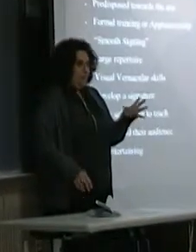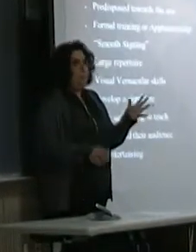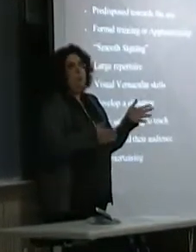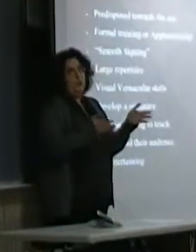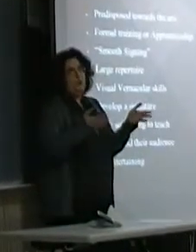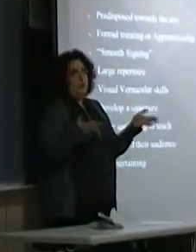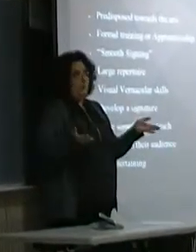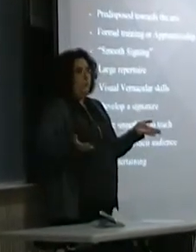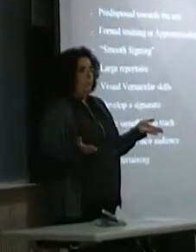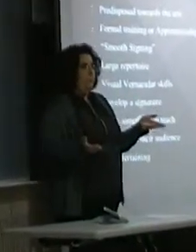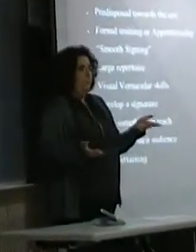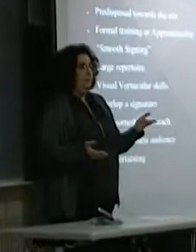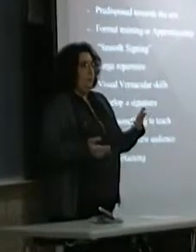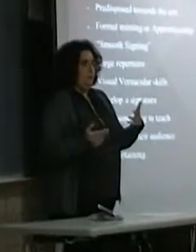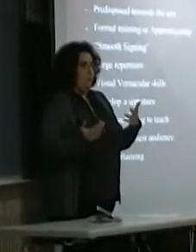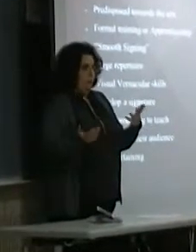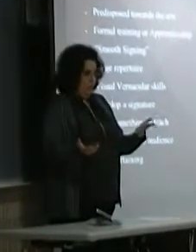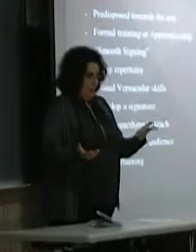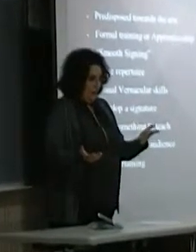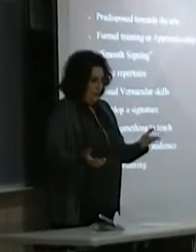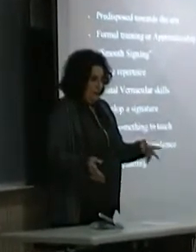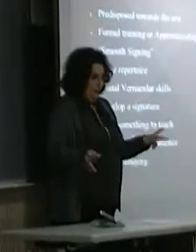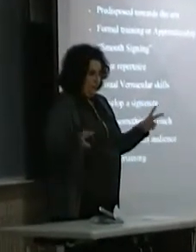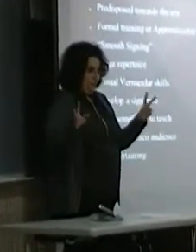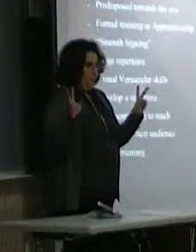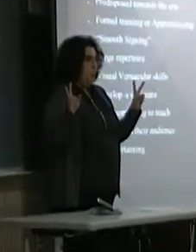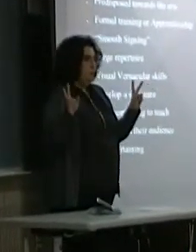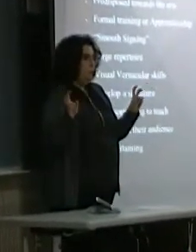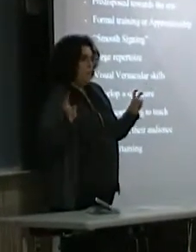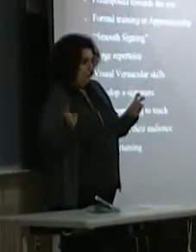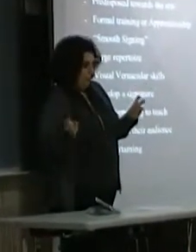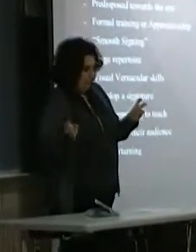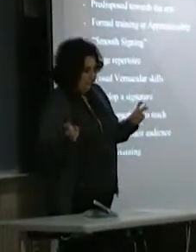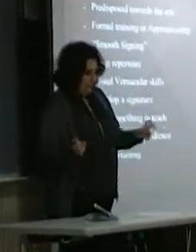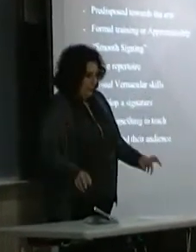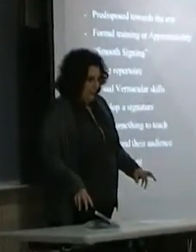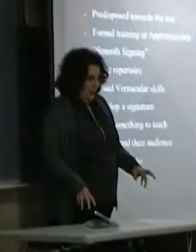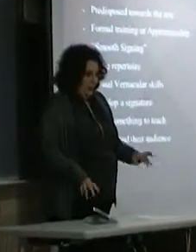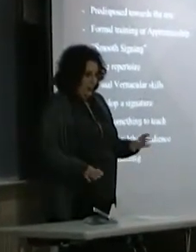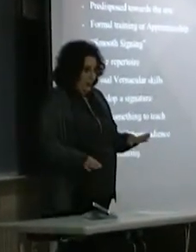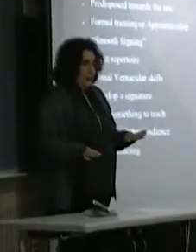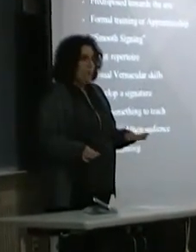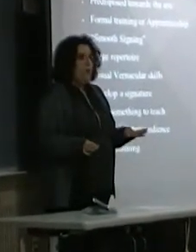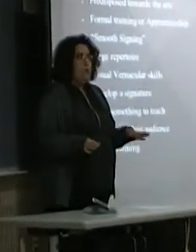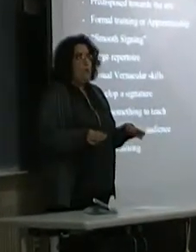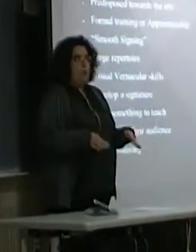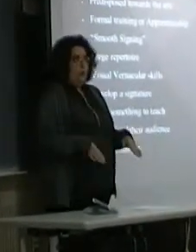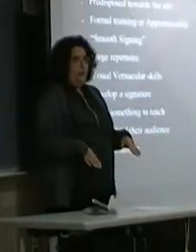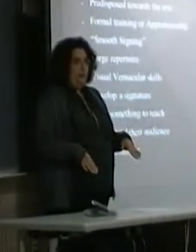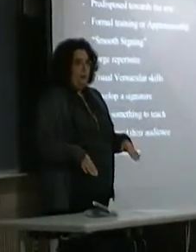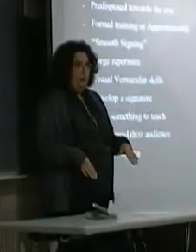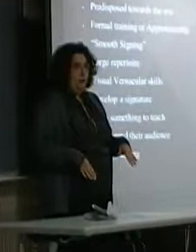which Ben Bahan has coined are "smooth signers" they actually go through training